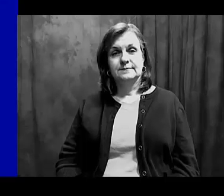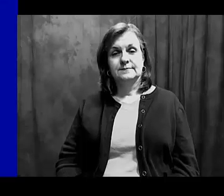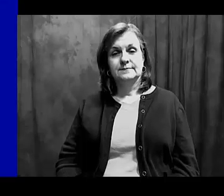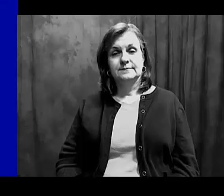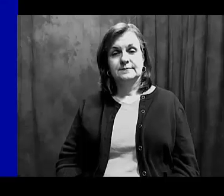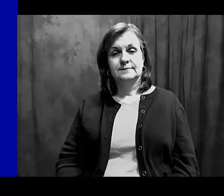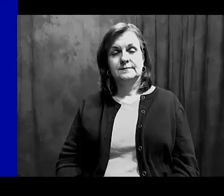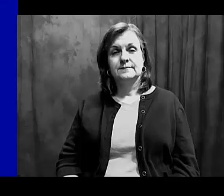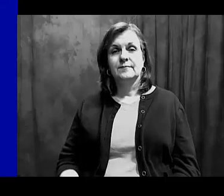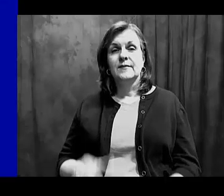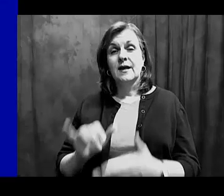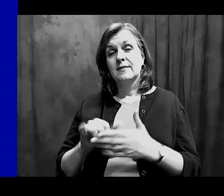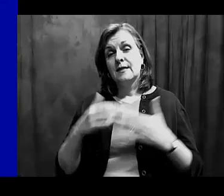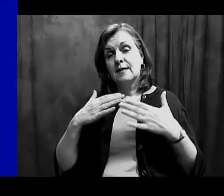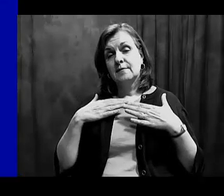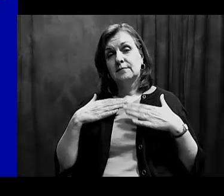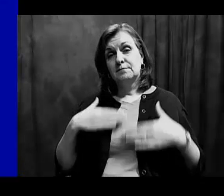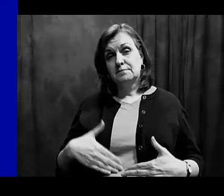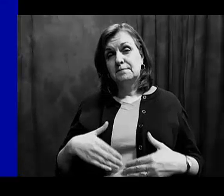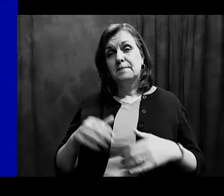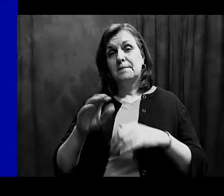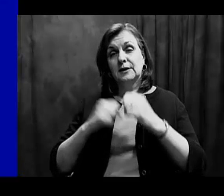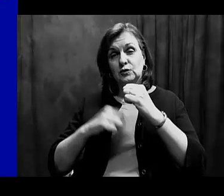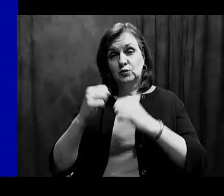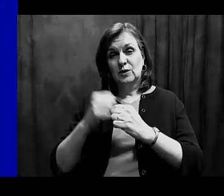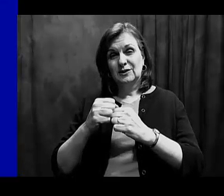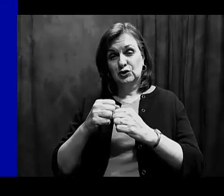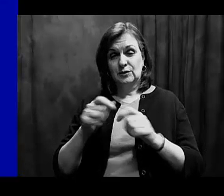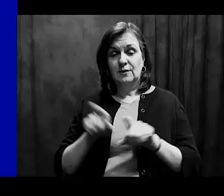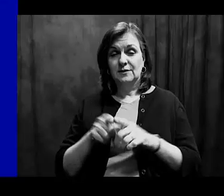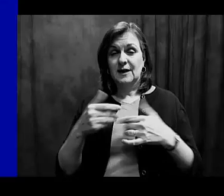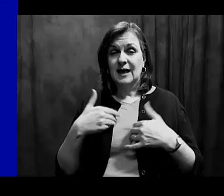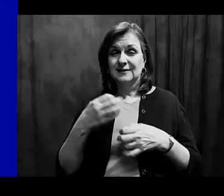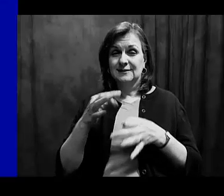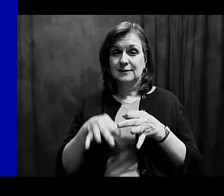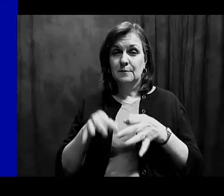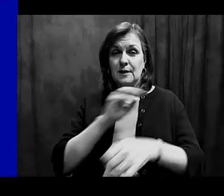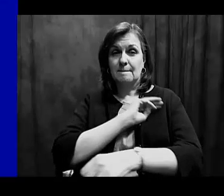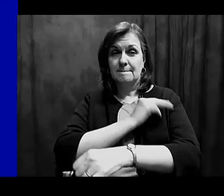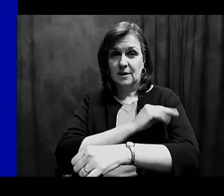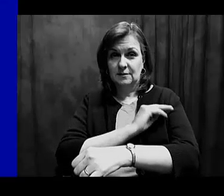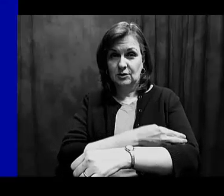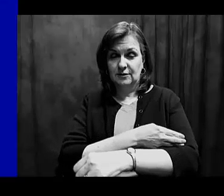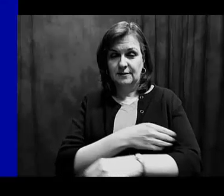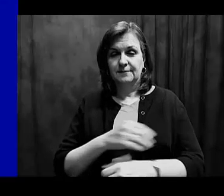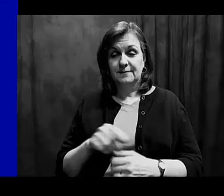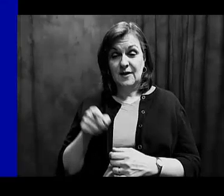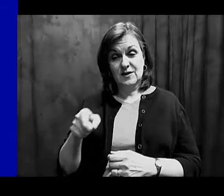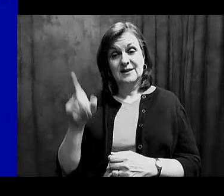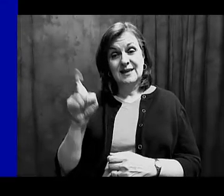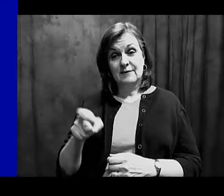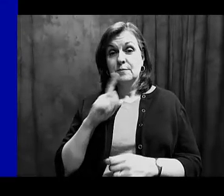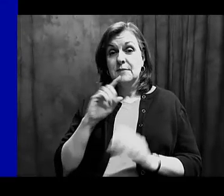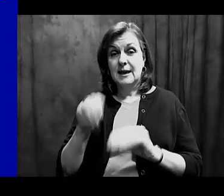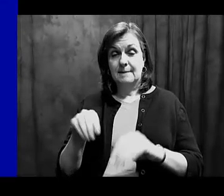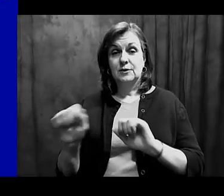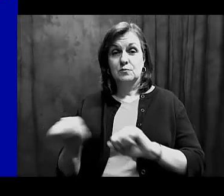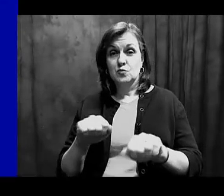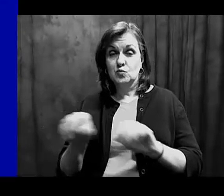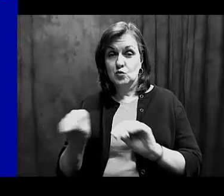and with this basic body structure we do see some simple muscles as well